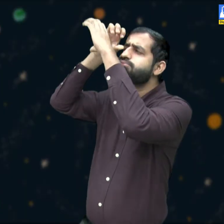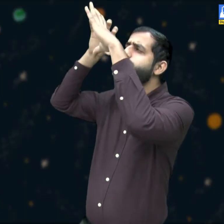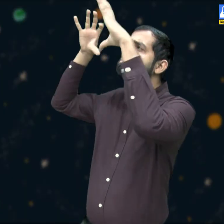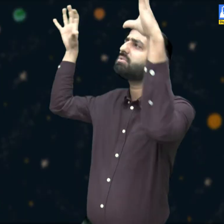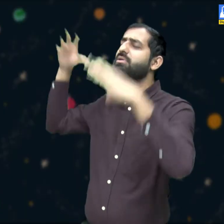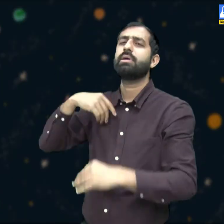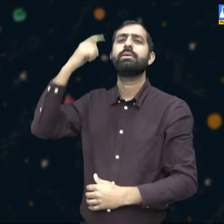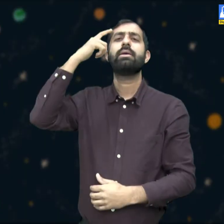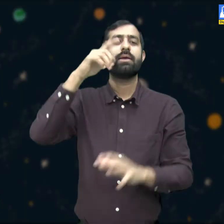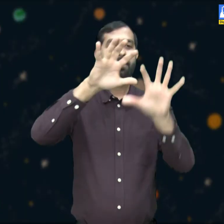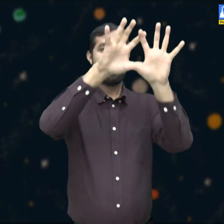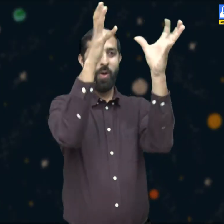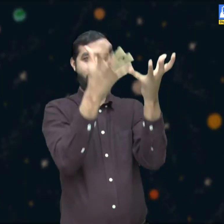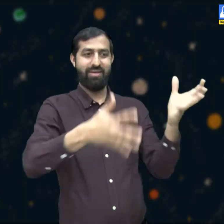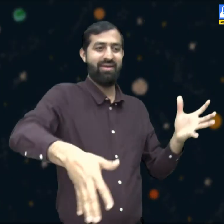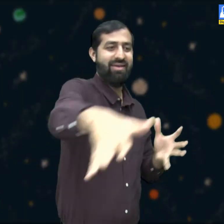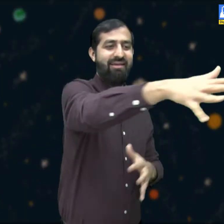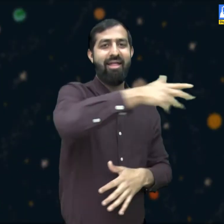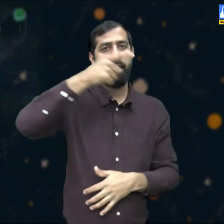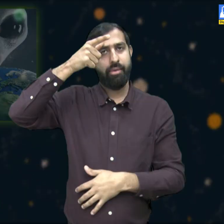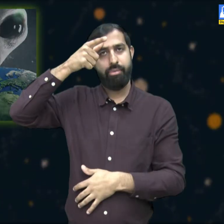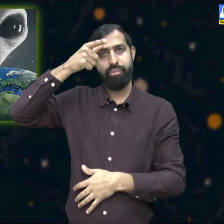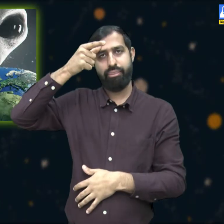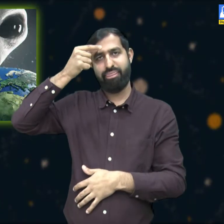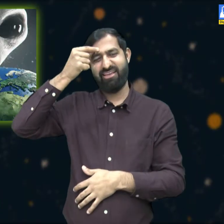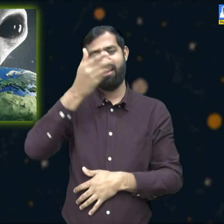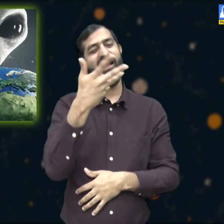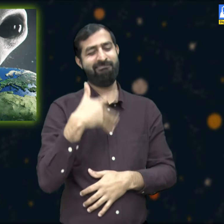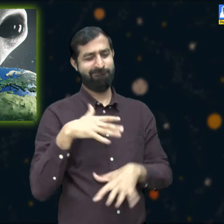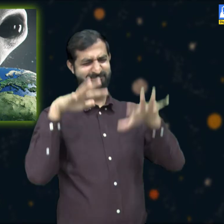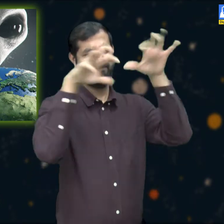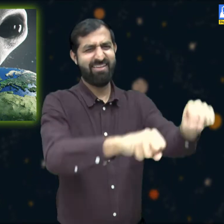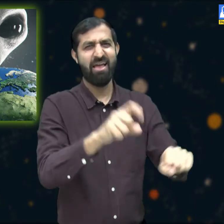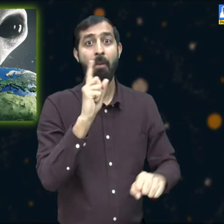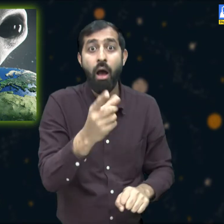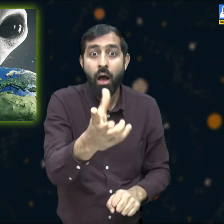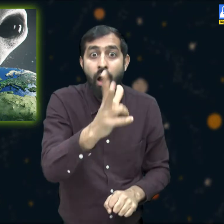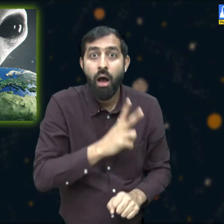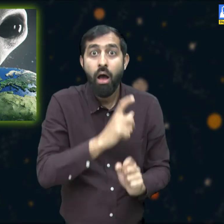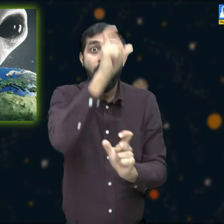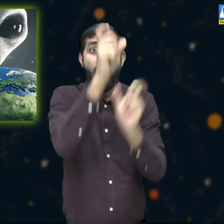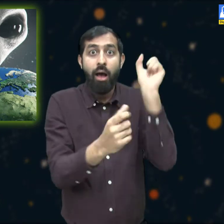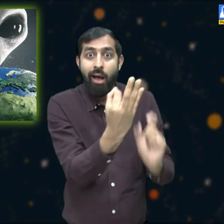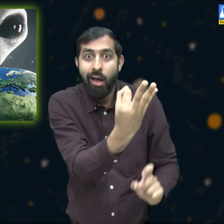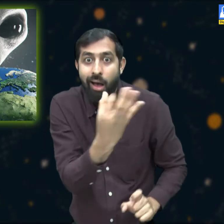The martian leader Think Tank thought that the earthlings are foolish and he can easily capture the Earth.